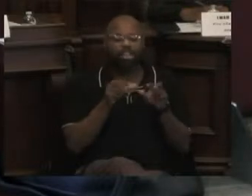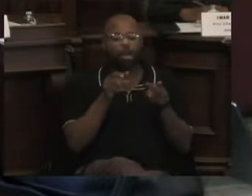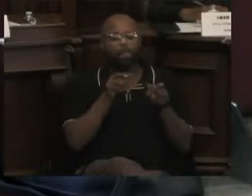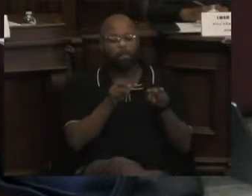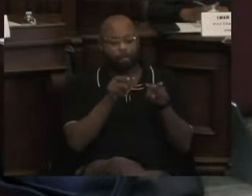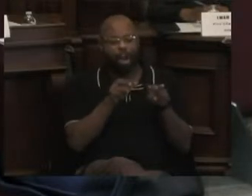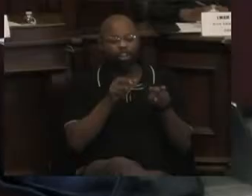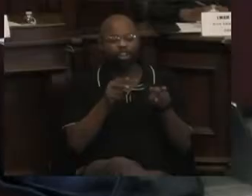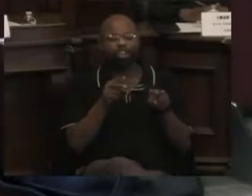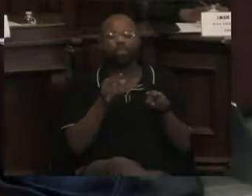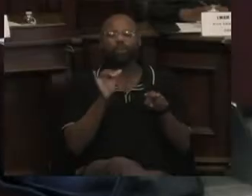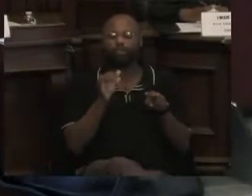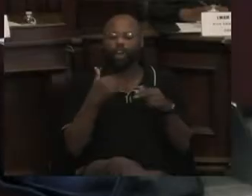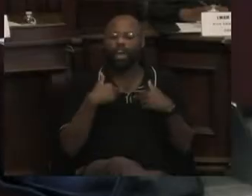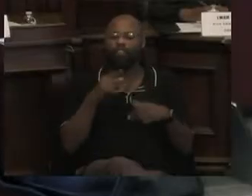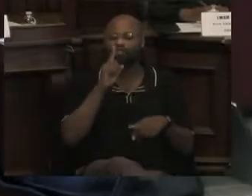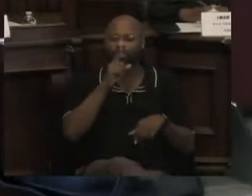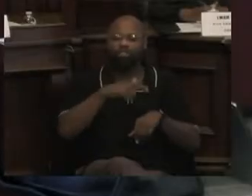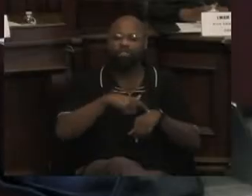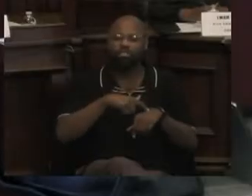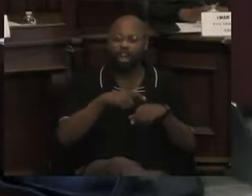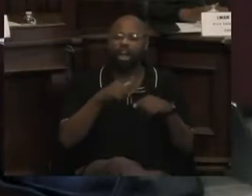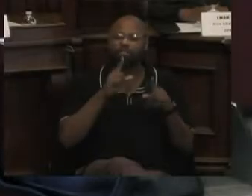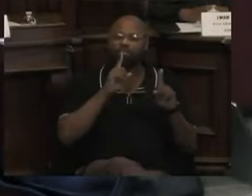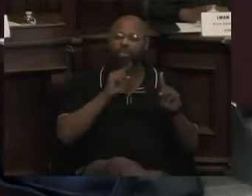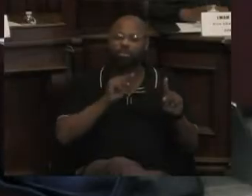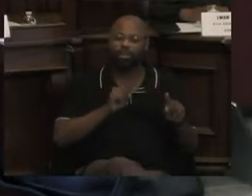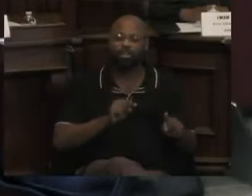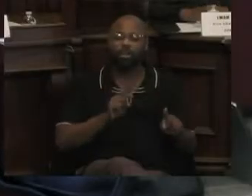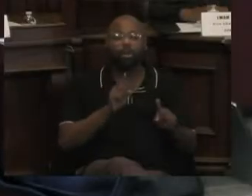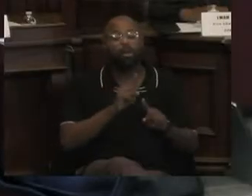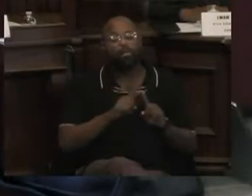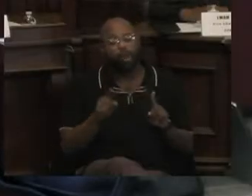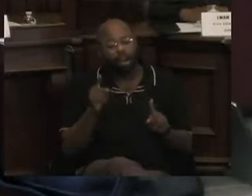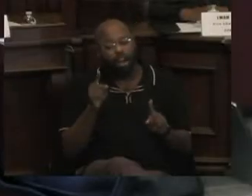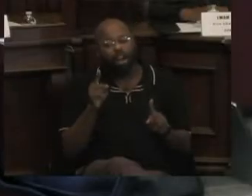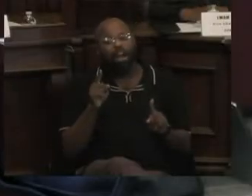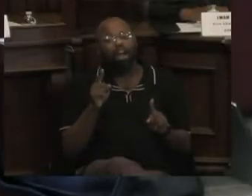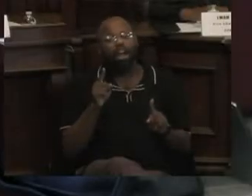the edge as being effective is when it's constantly monitored